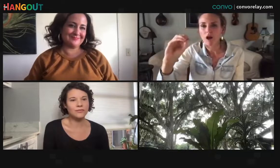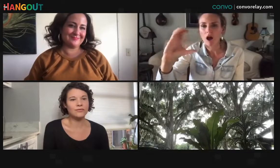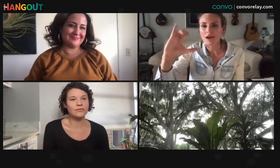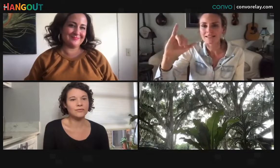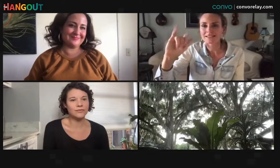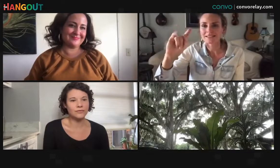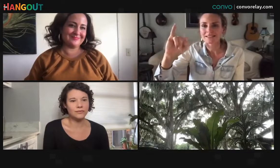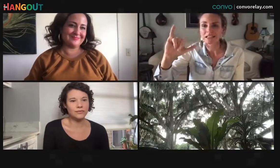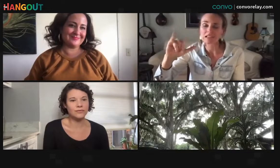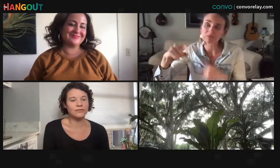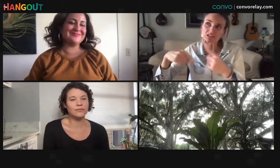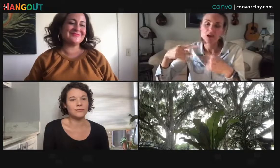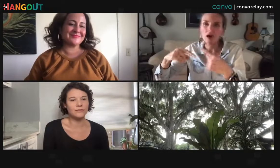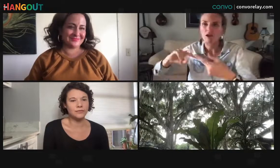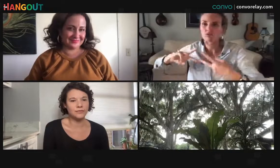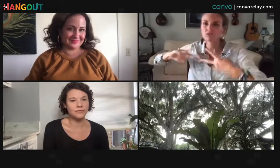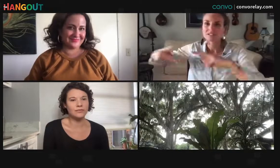that re reciprocity